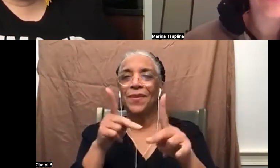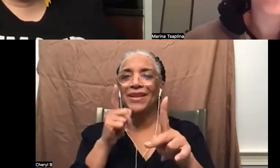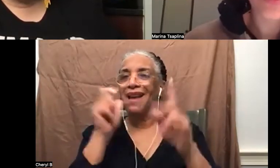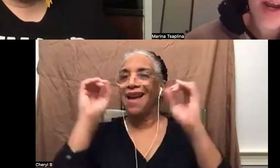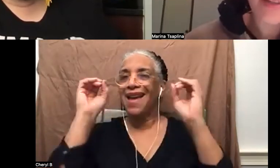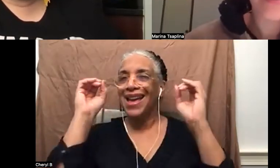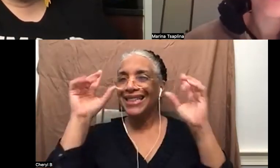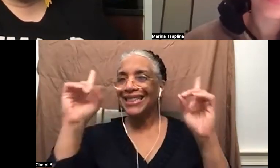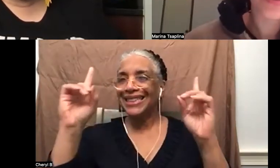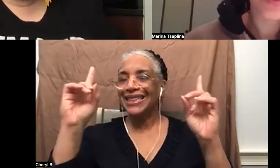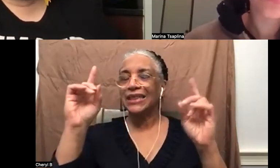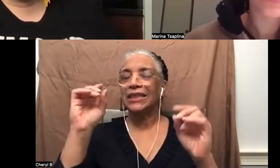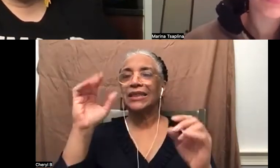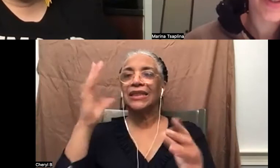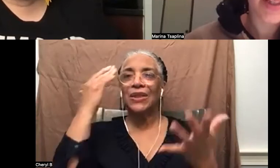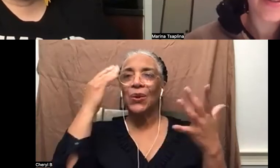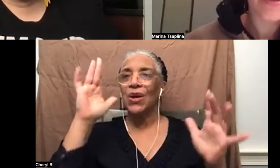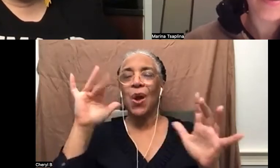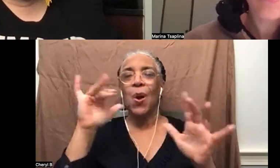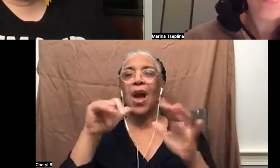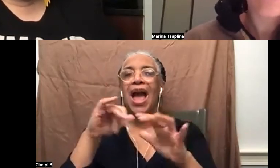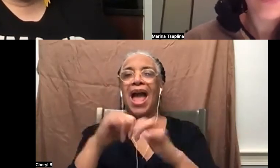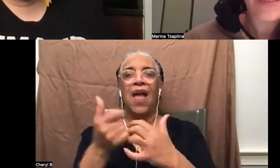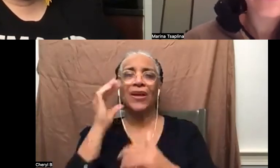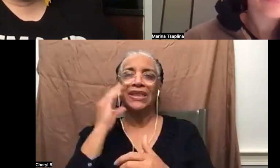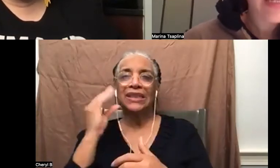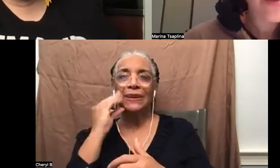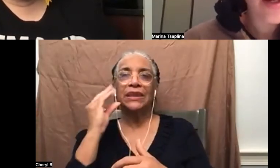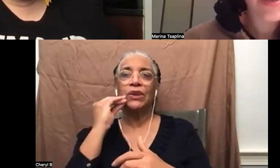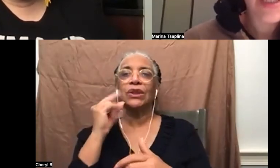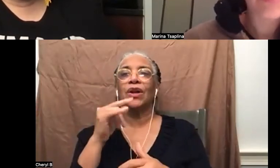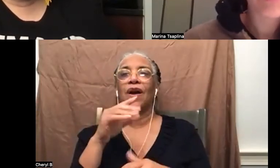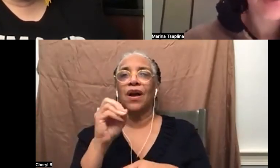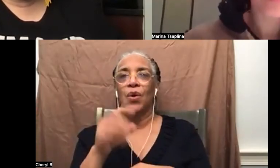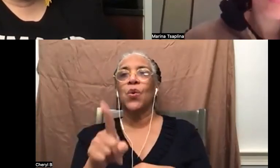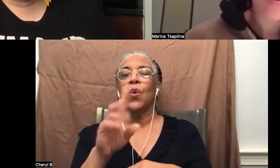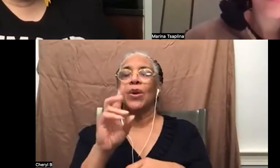nuanced the issues and experiences of native and/or disabled people are.